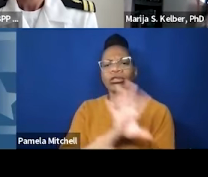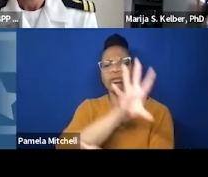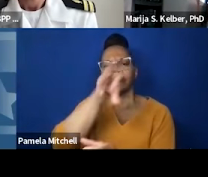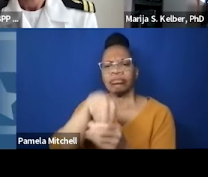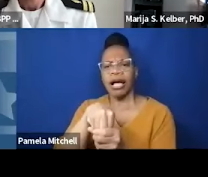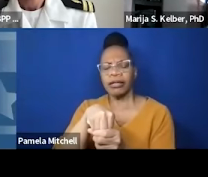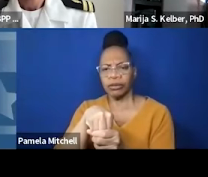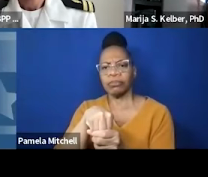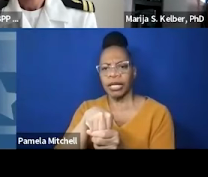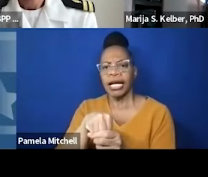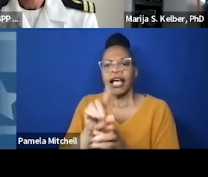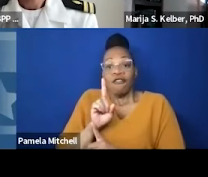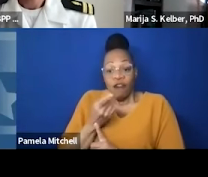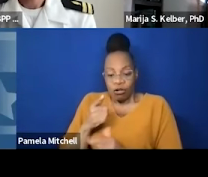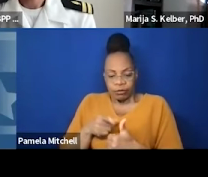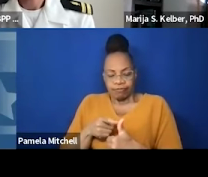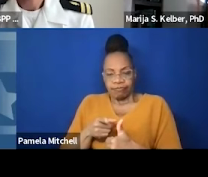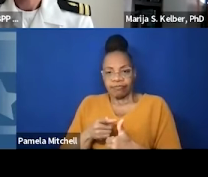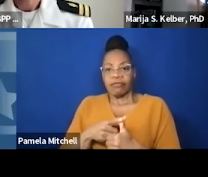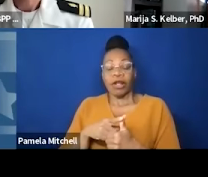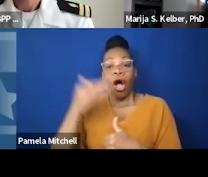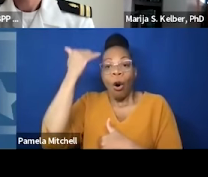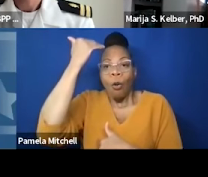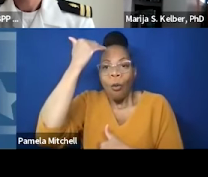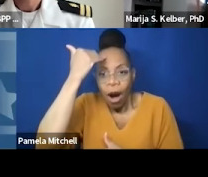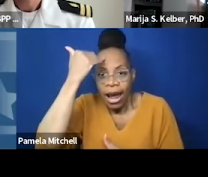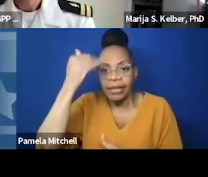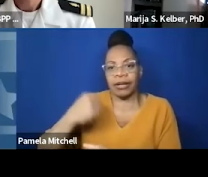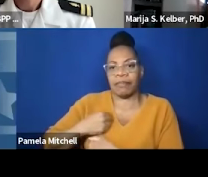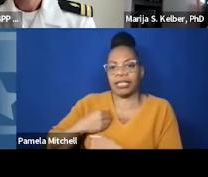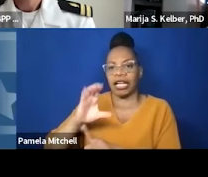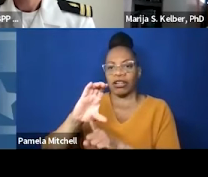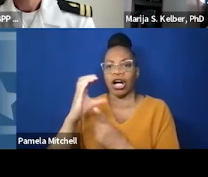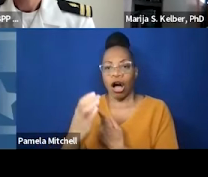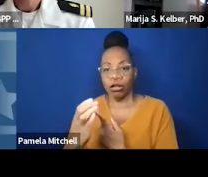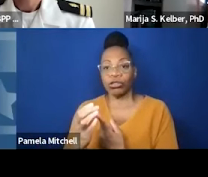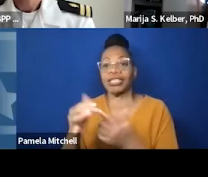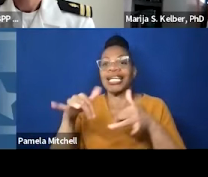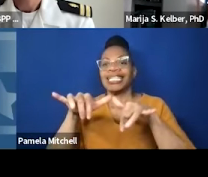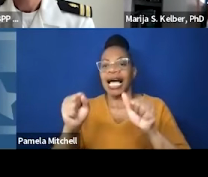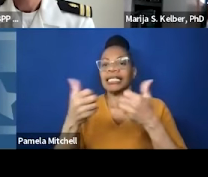is first being aware that there is another type of culture. In this case, being aware that the military is a separate culture